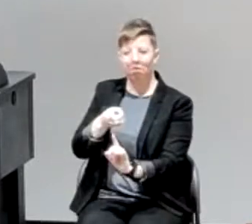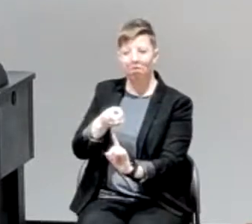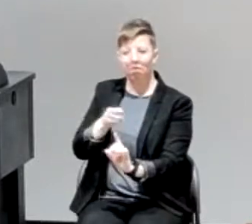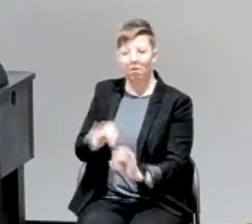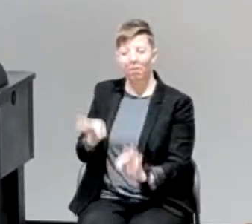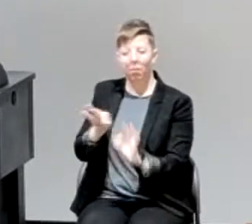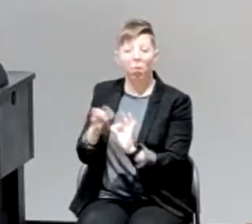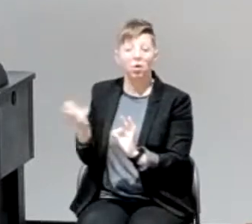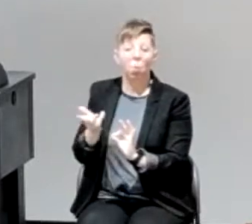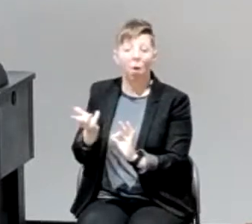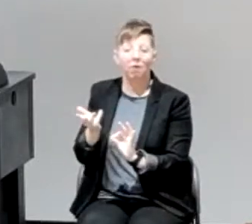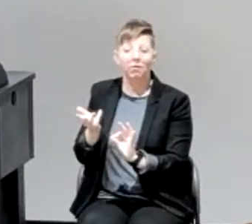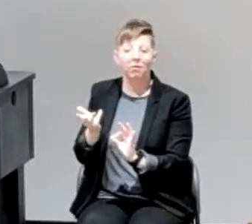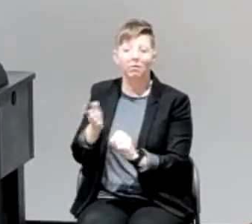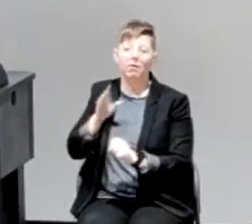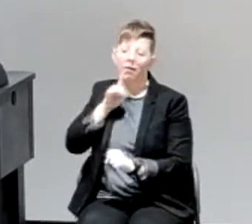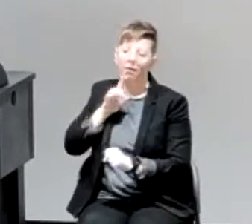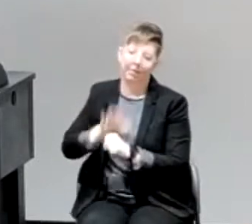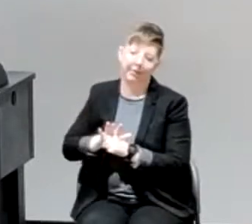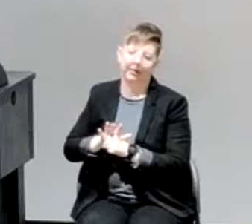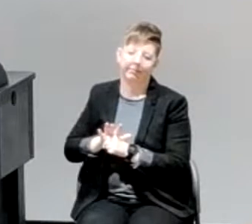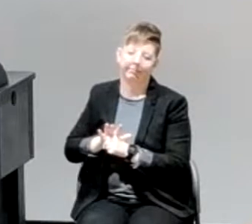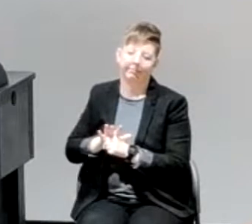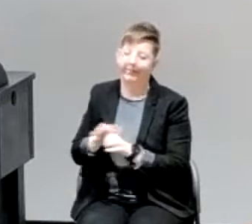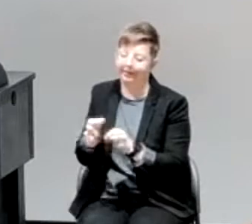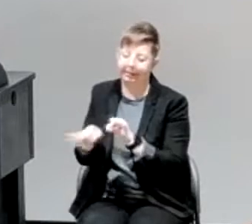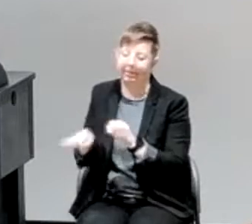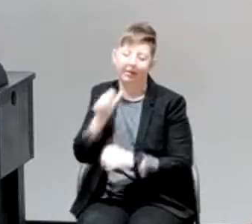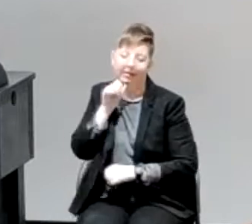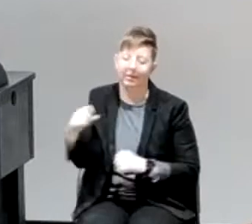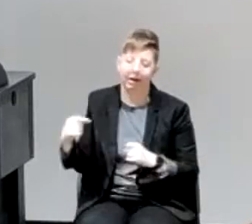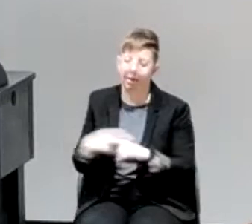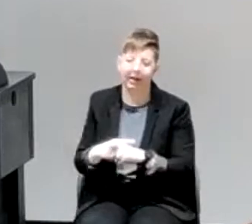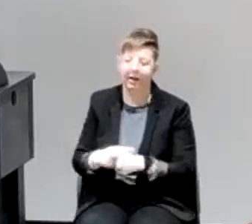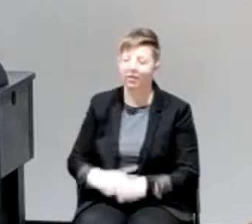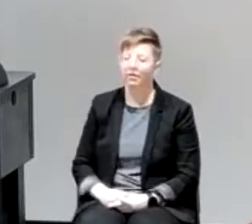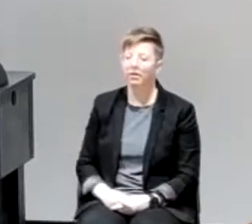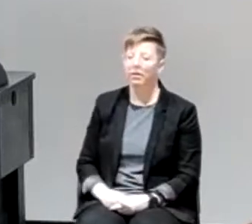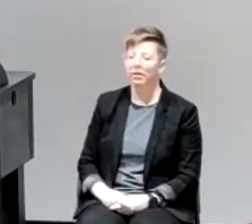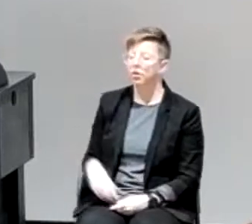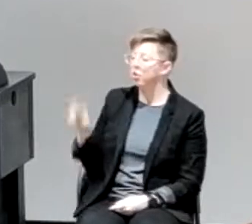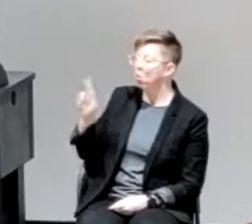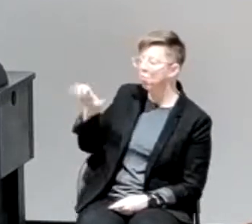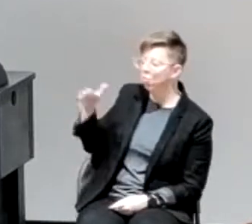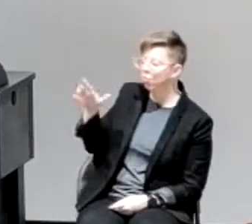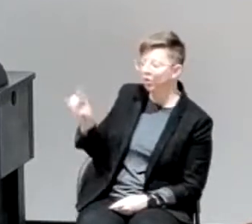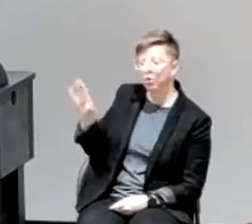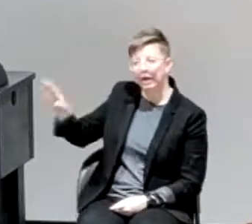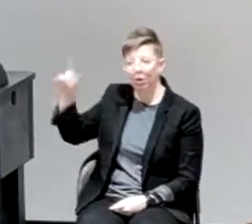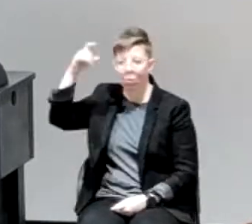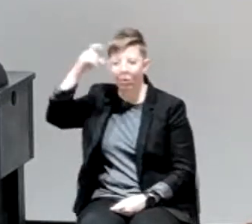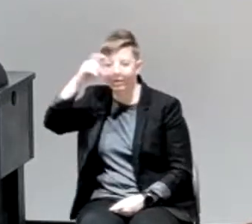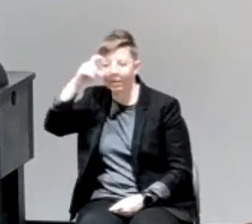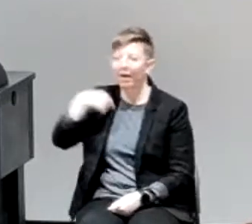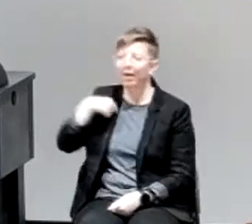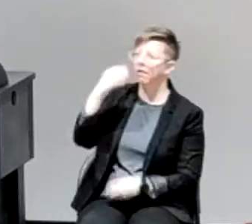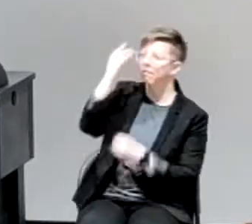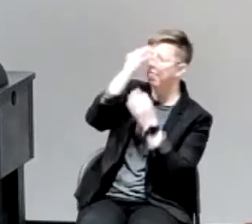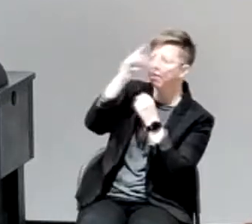Sure, the complexity, the challenges, they're going to be there. But ultimately it's about depth and strength of commitment and that's simple. It's not complicated.